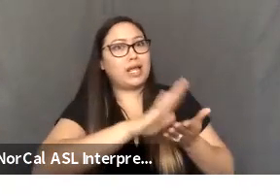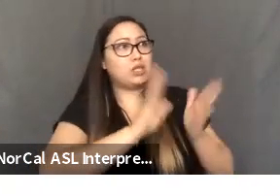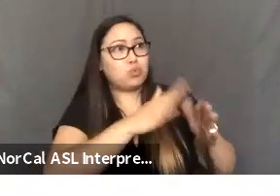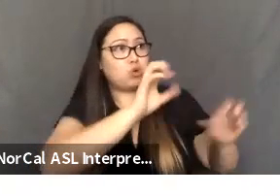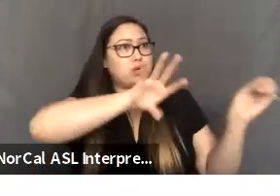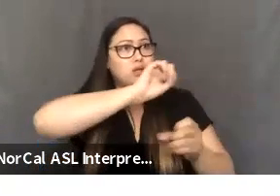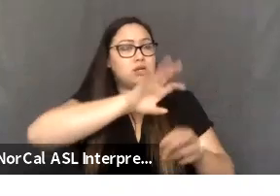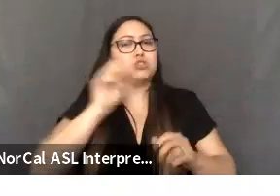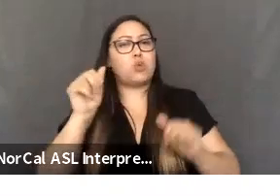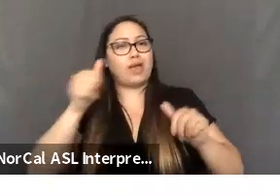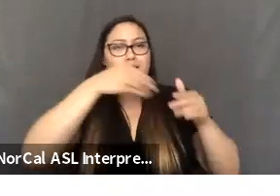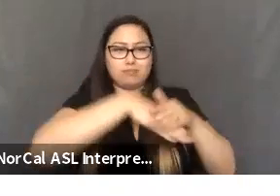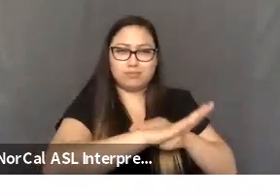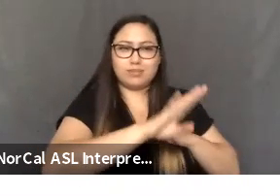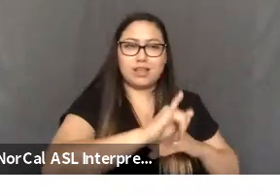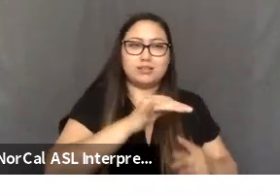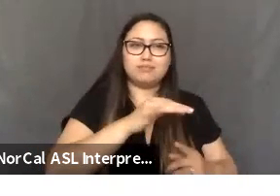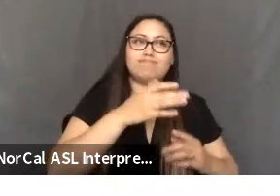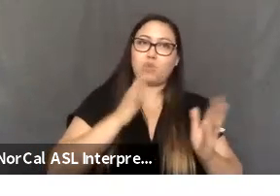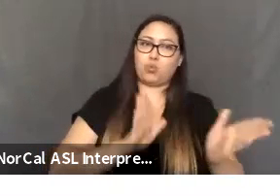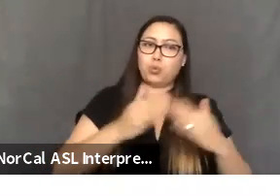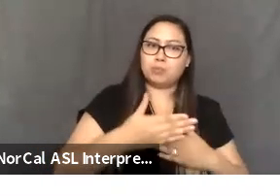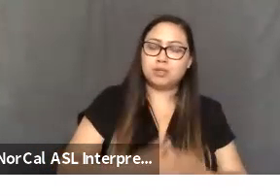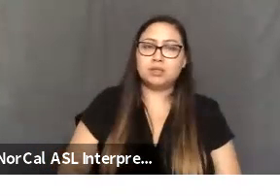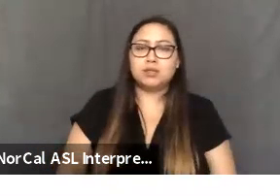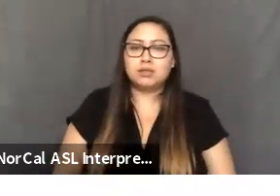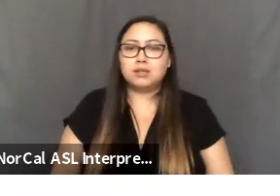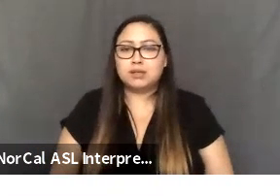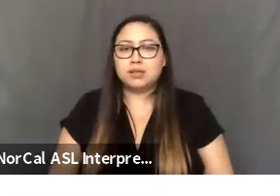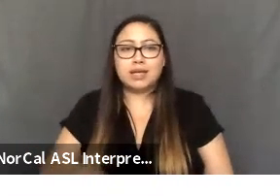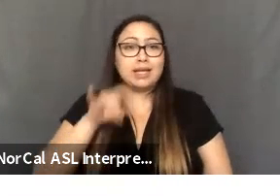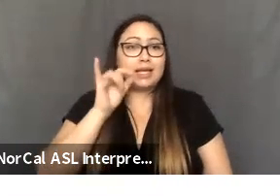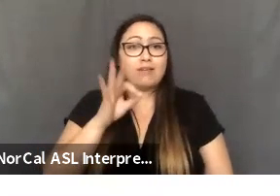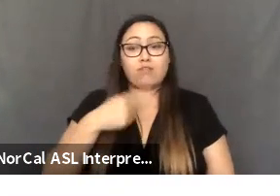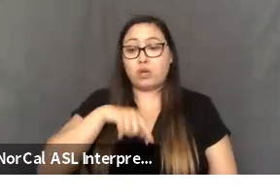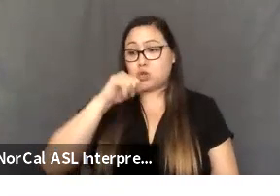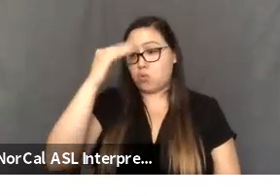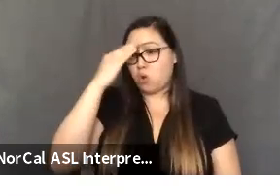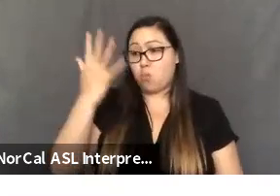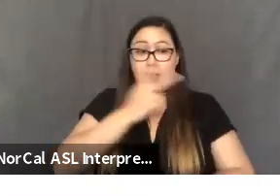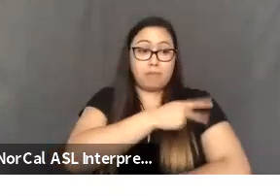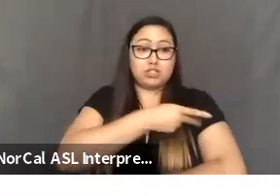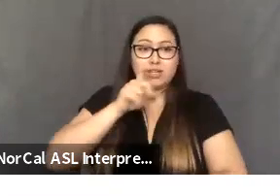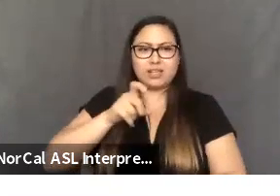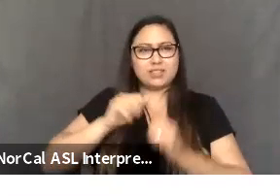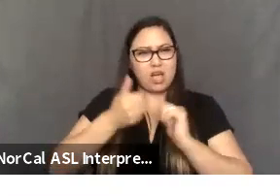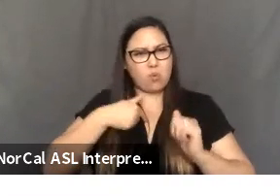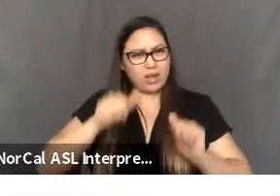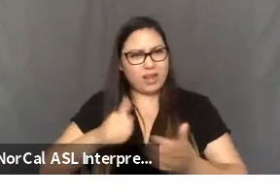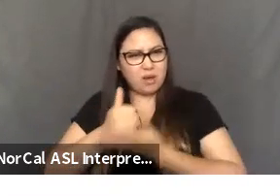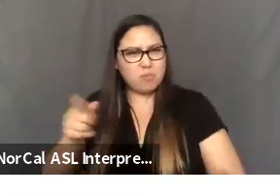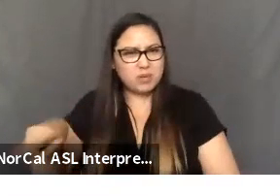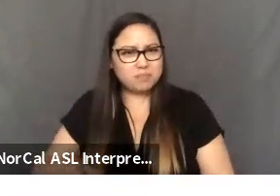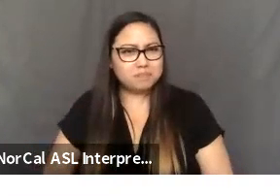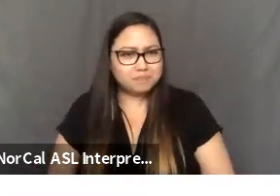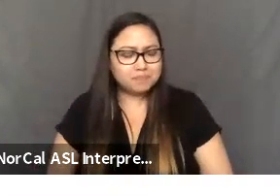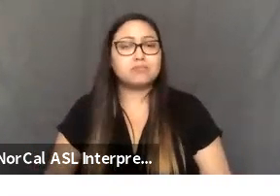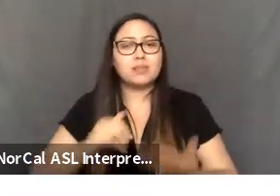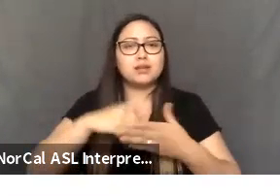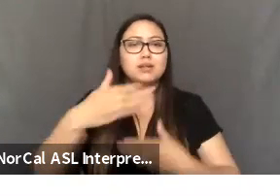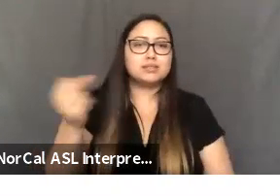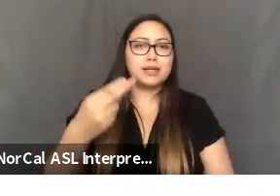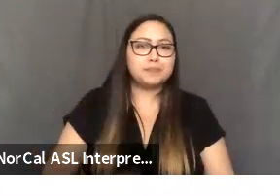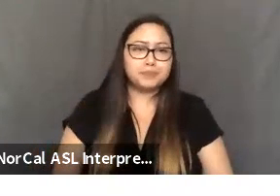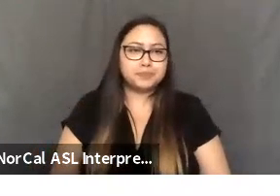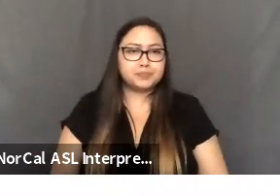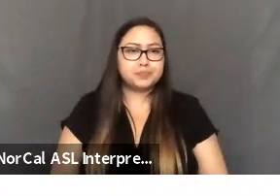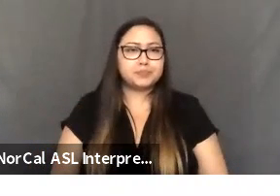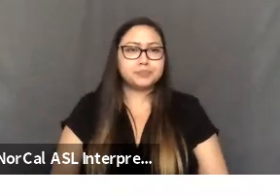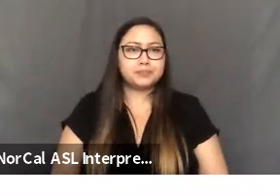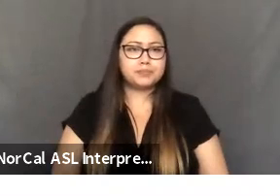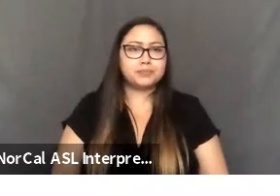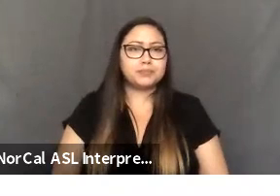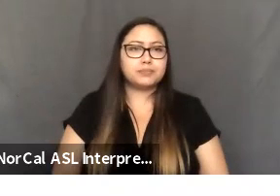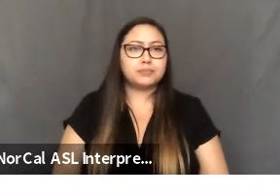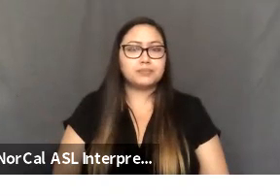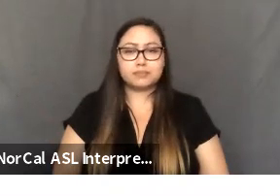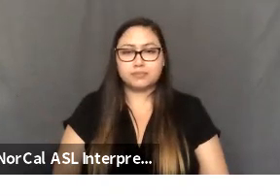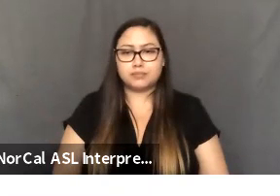more effective. How do I say it? If we don't know what a patient needs, how can I help? Next slide.